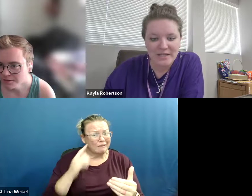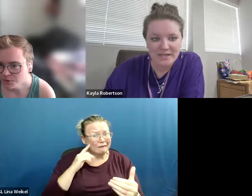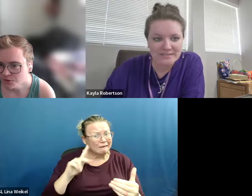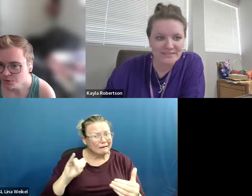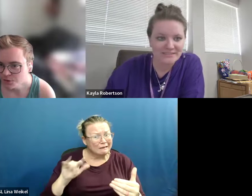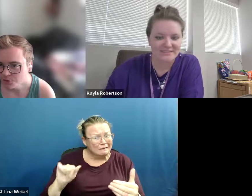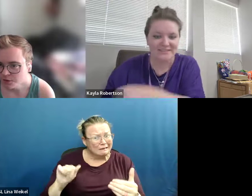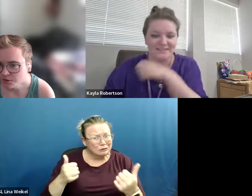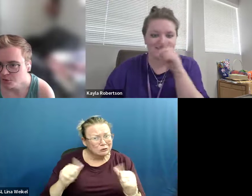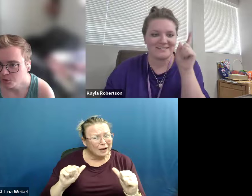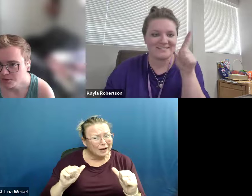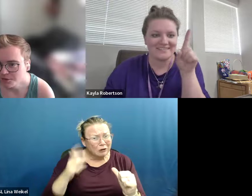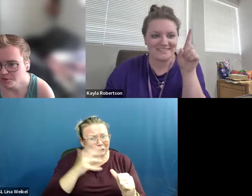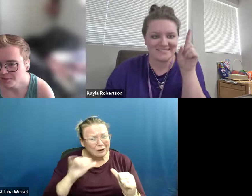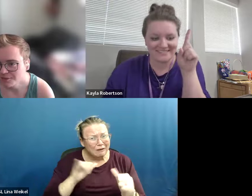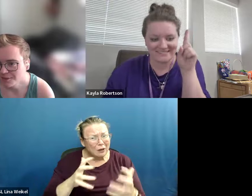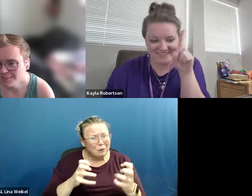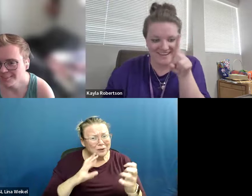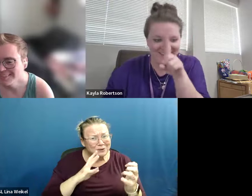Harm (He/Him): you you look like you want to talk